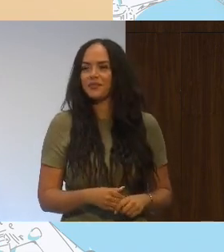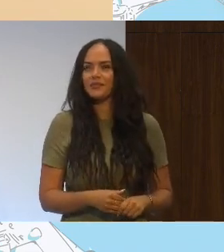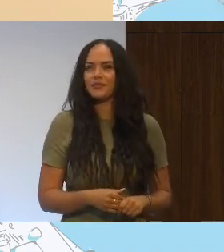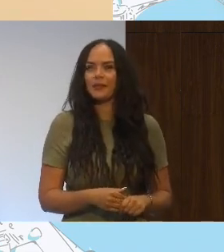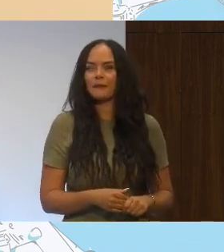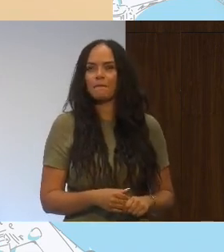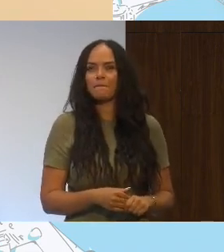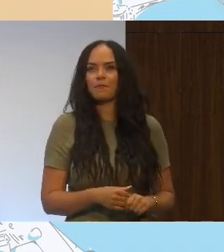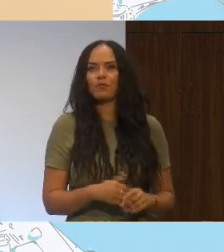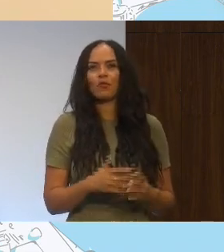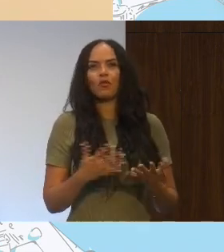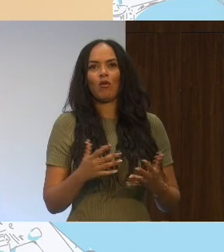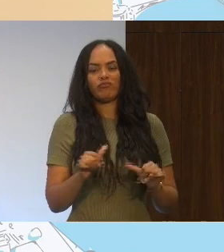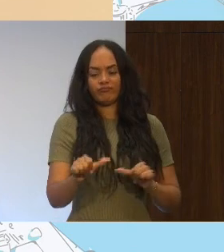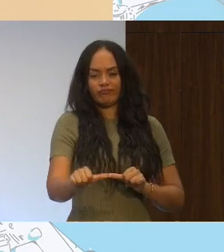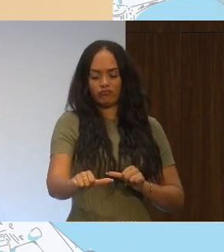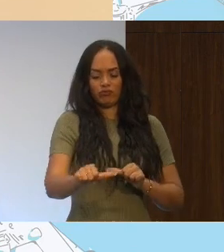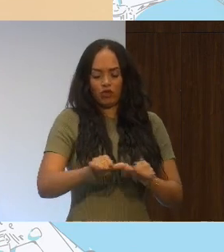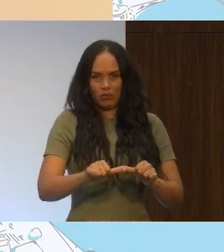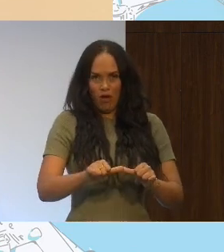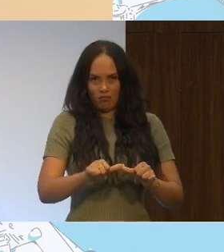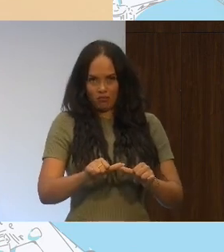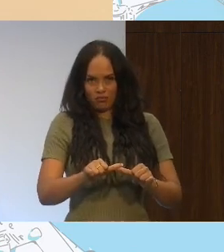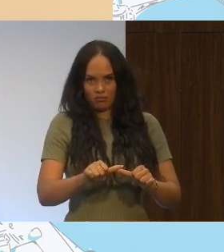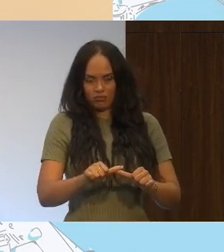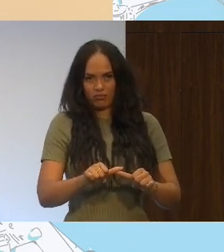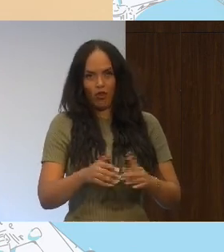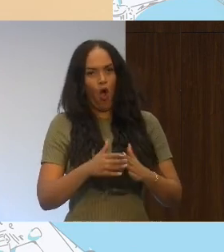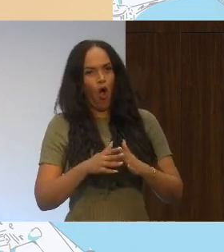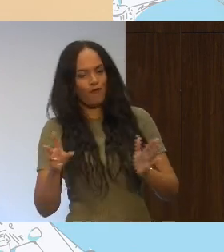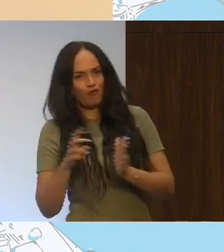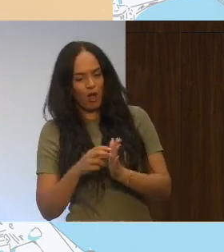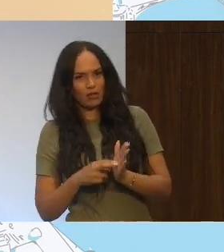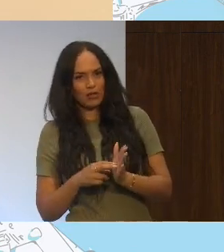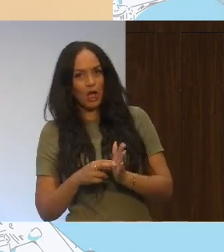short term, this is an off license thing to say, but it's fairly obvious that short term prevention